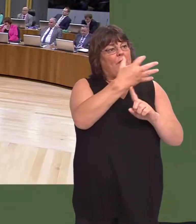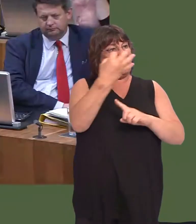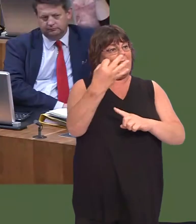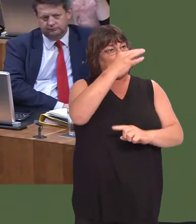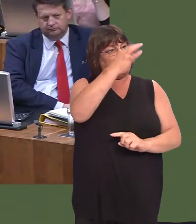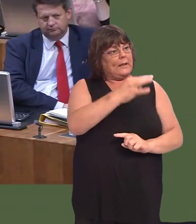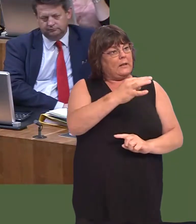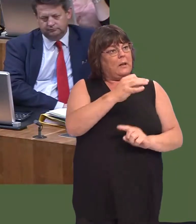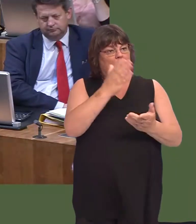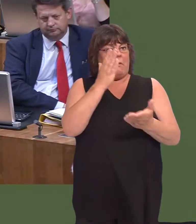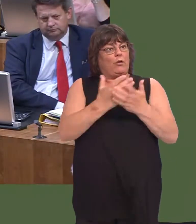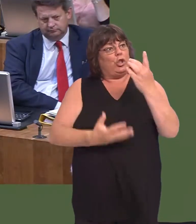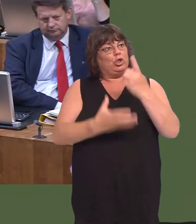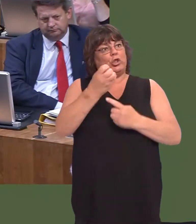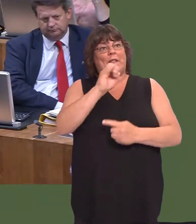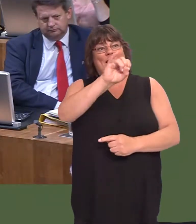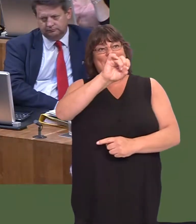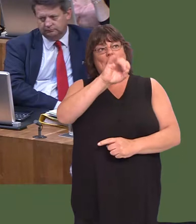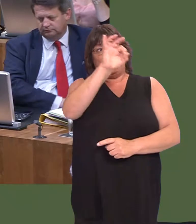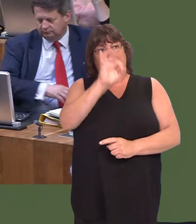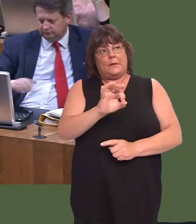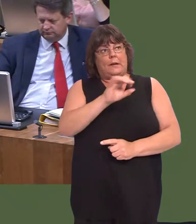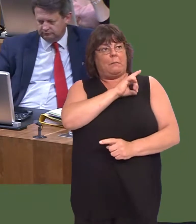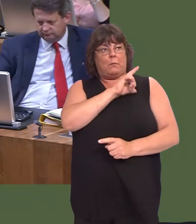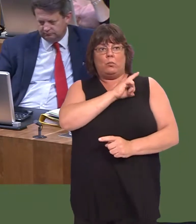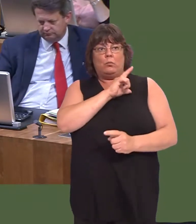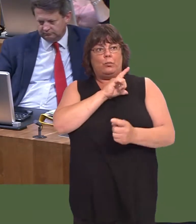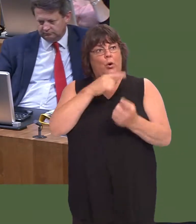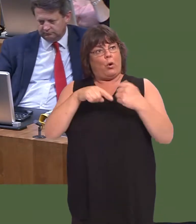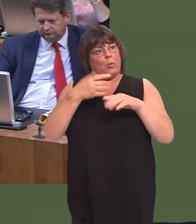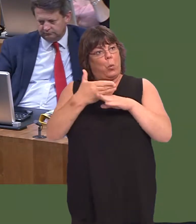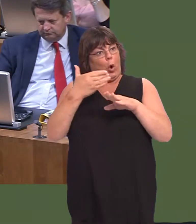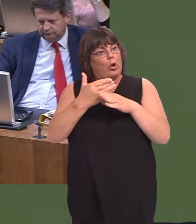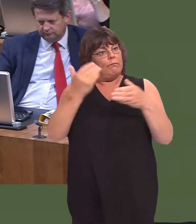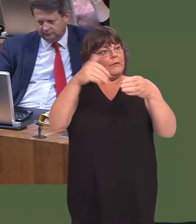Indeed, we reached 60 per cent, as a result of the work that was done.